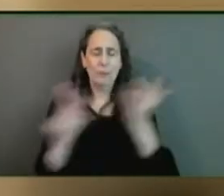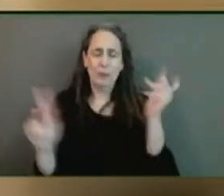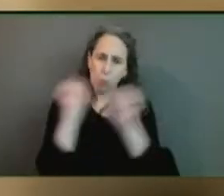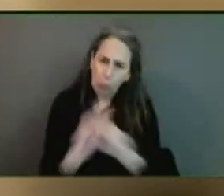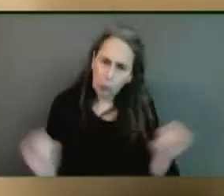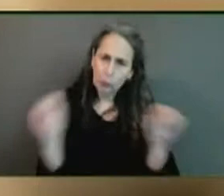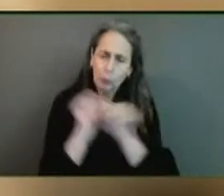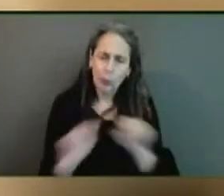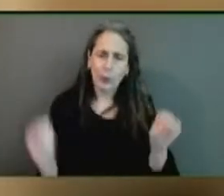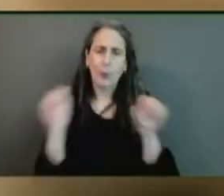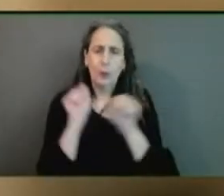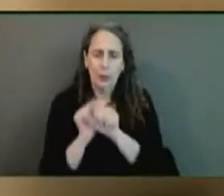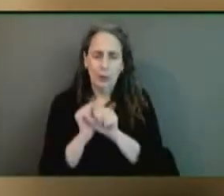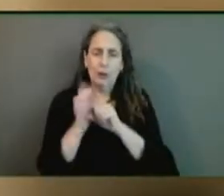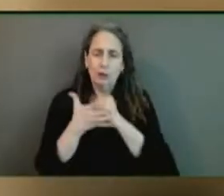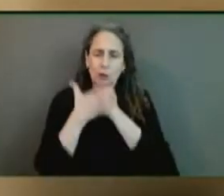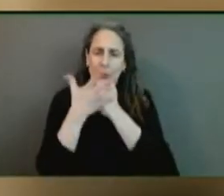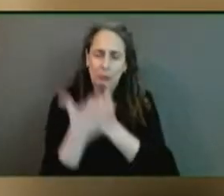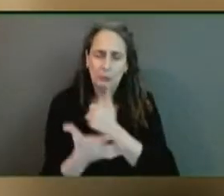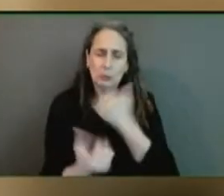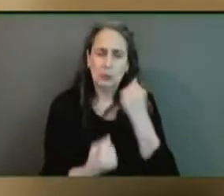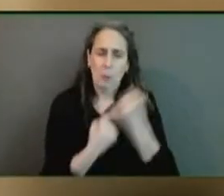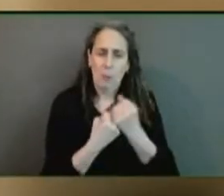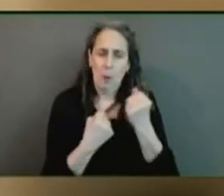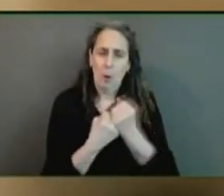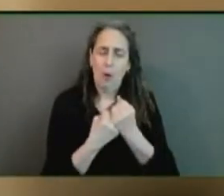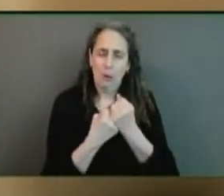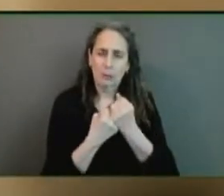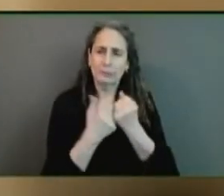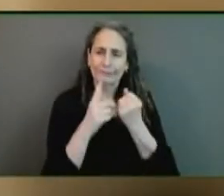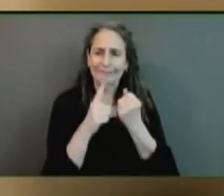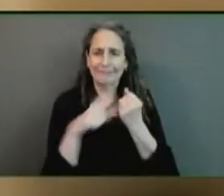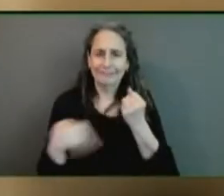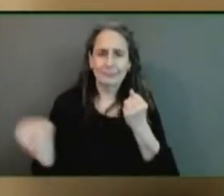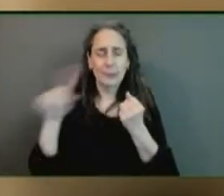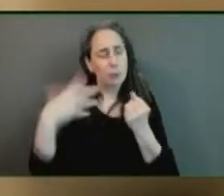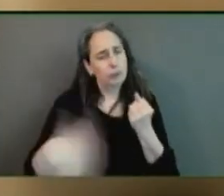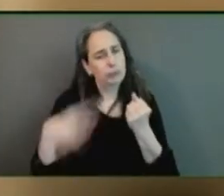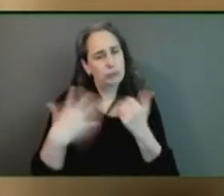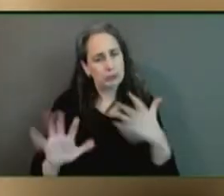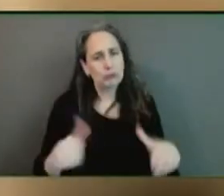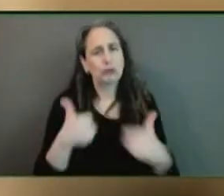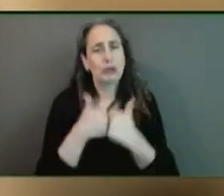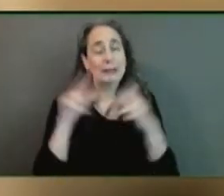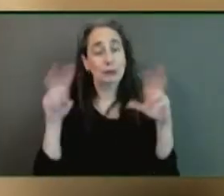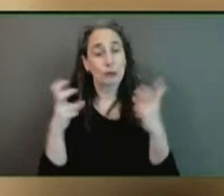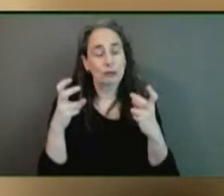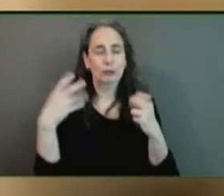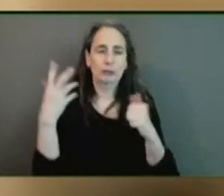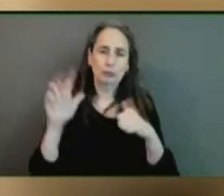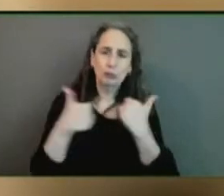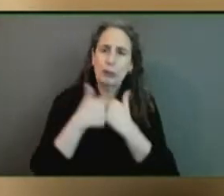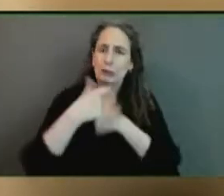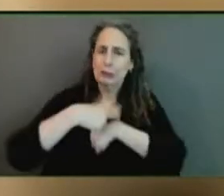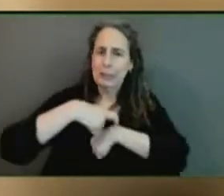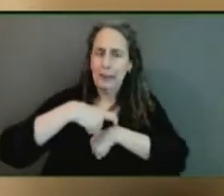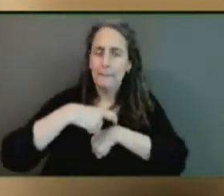teachers, everyone that is working so diligently to help to